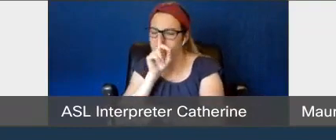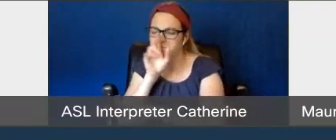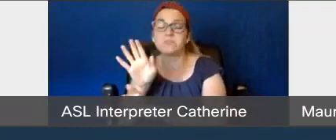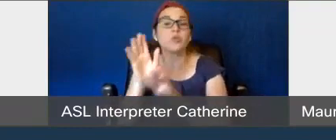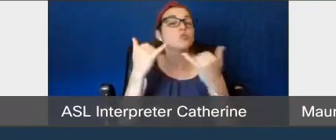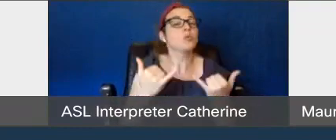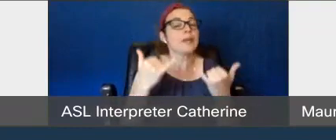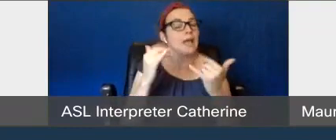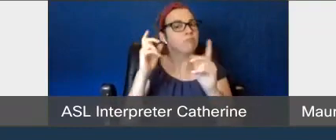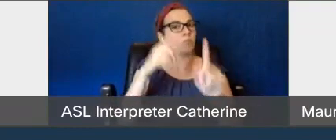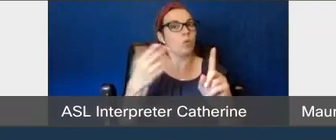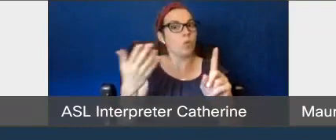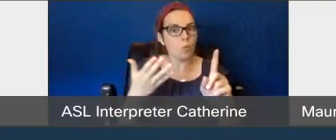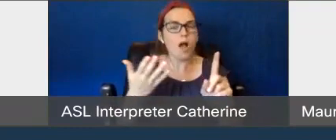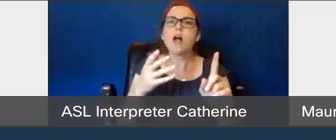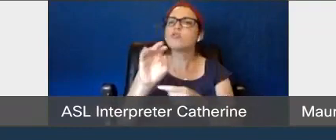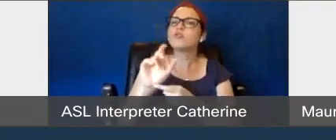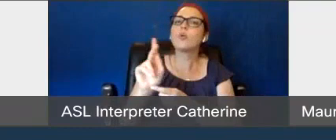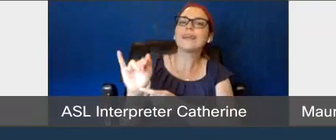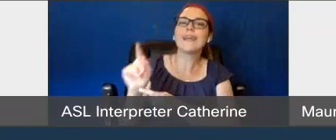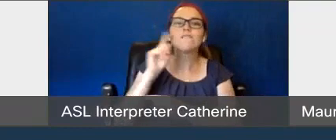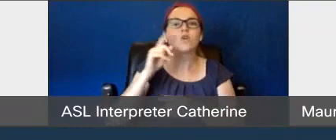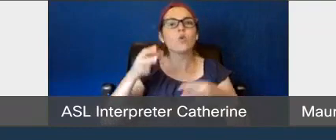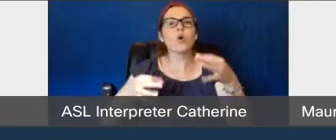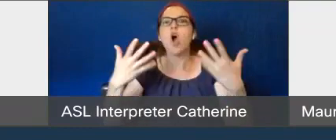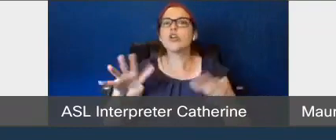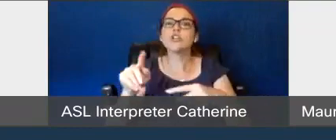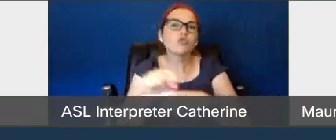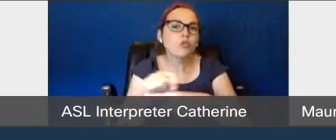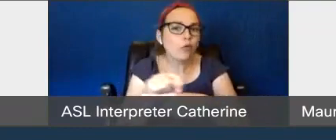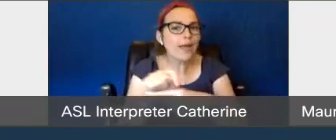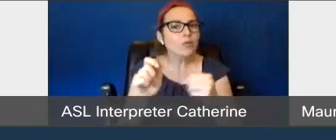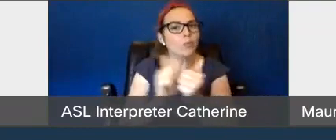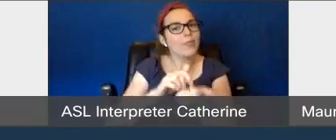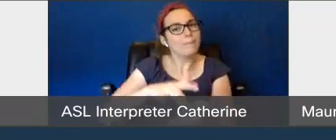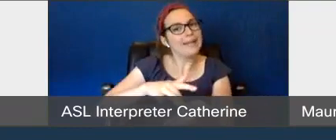who have already been trained on the medications, are familiar with them and are preparing to